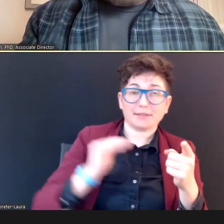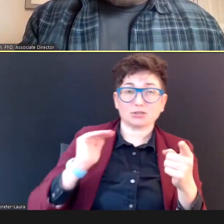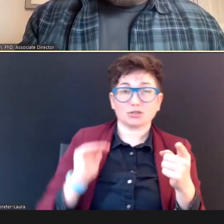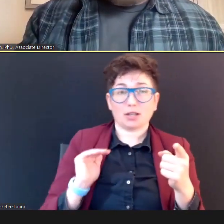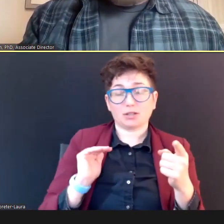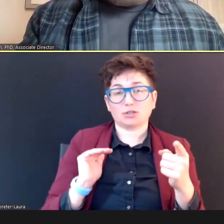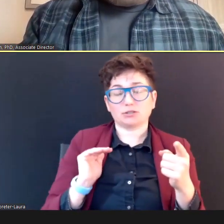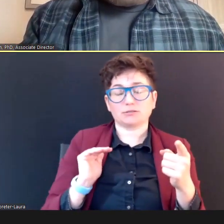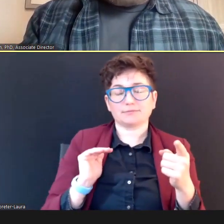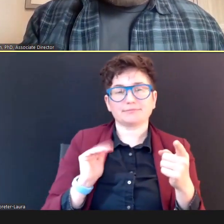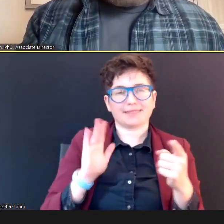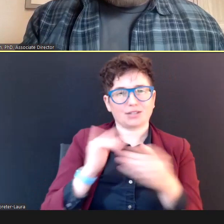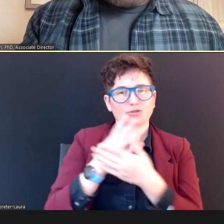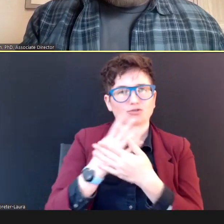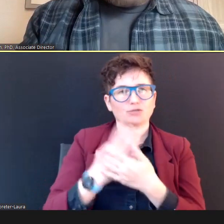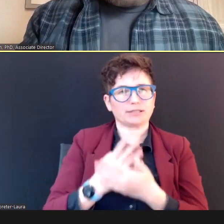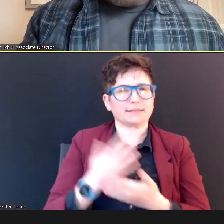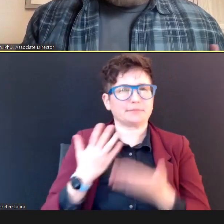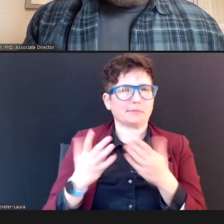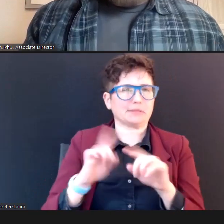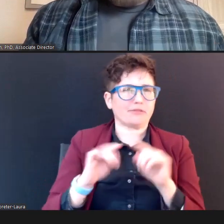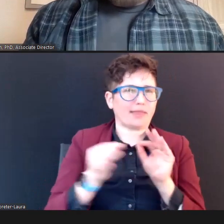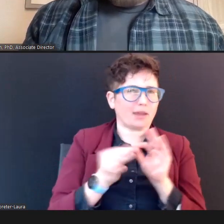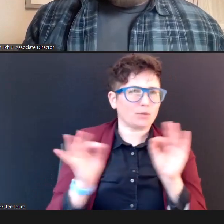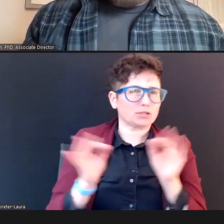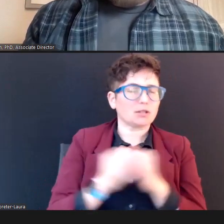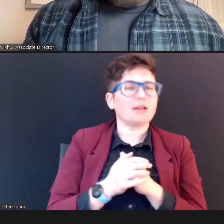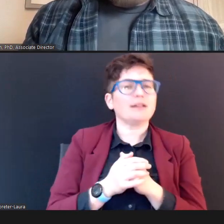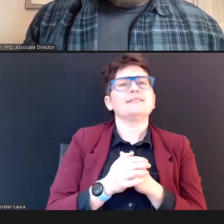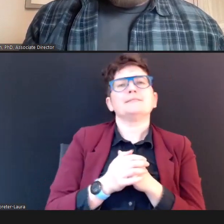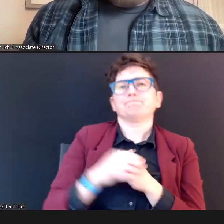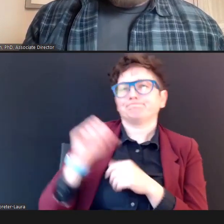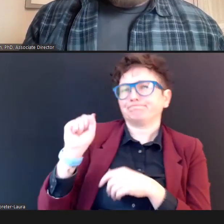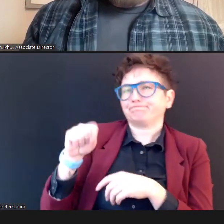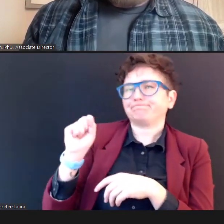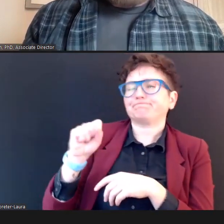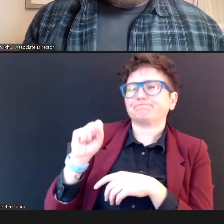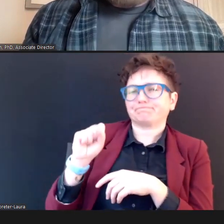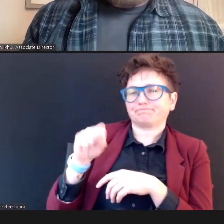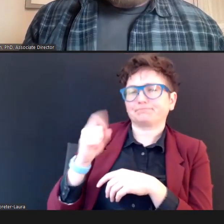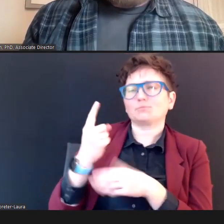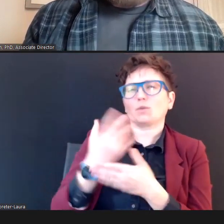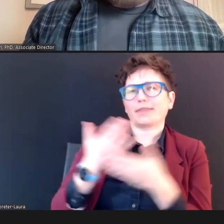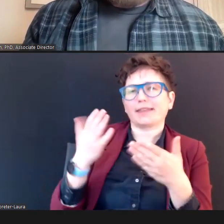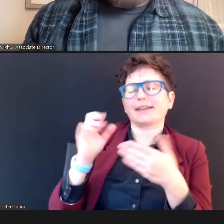that you're screening yeah and this is one of the